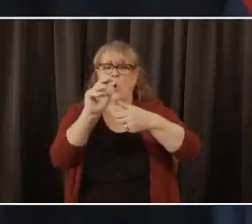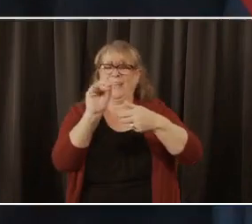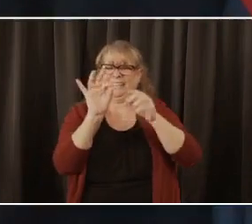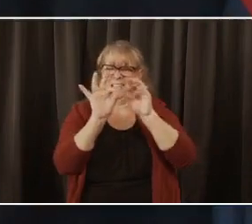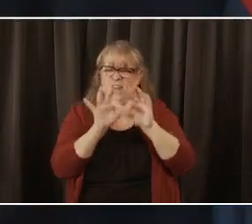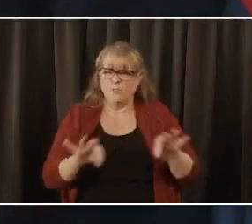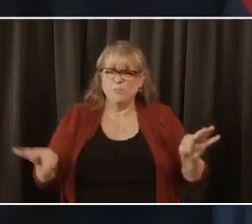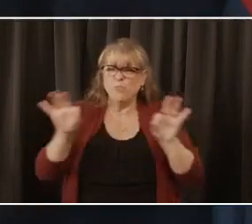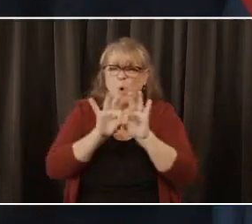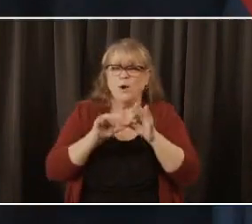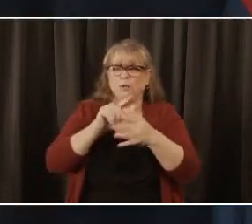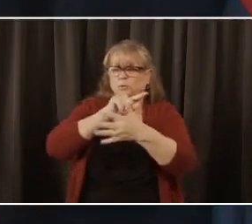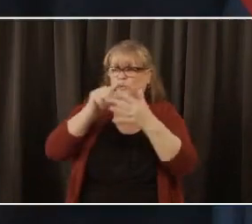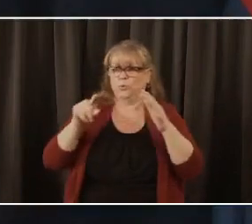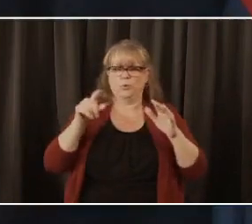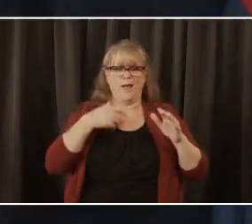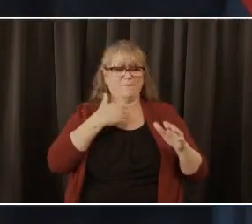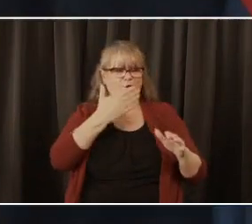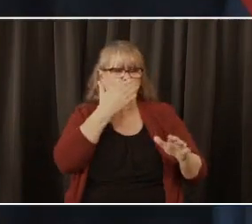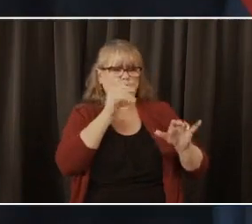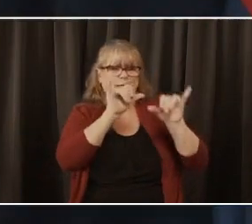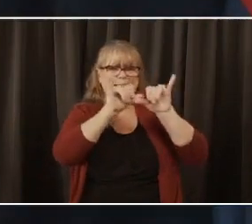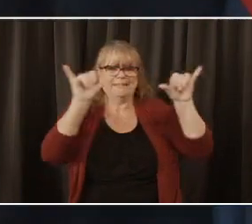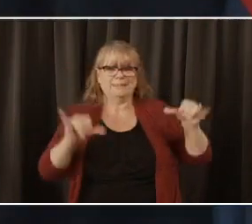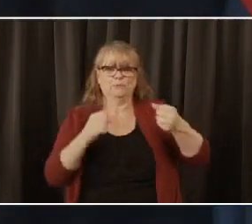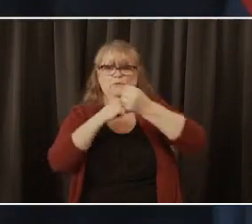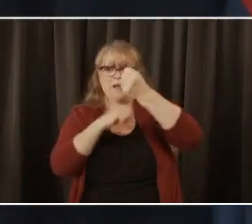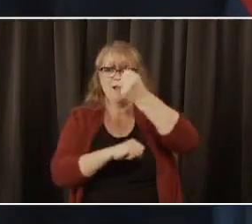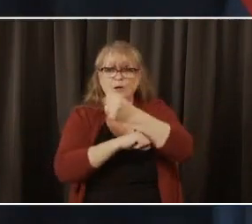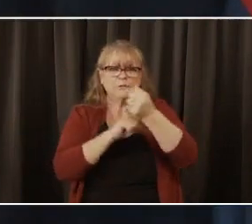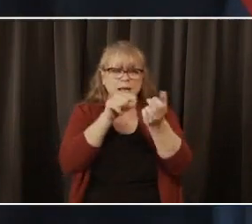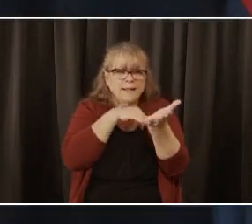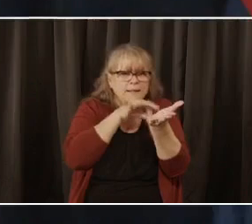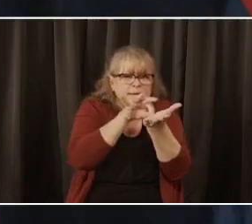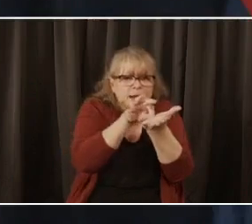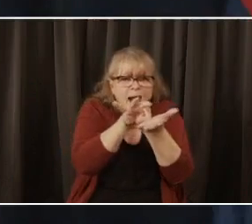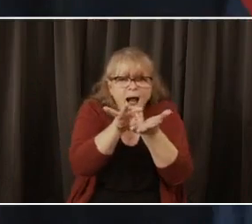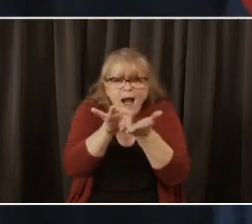wanted us to pay in advance but without having any idea what Master materials looked like or whether